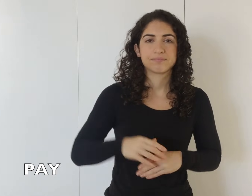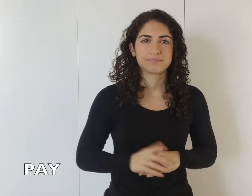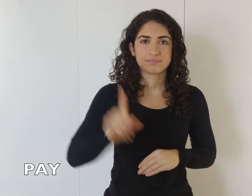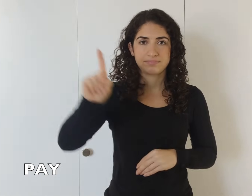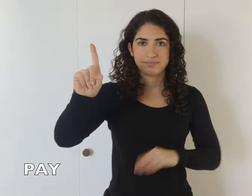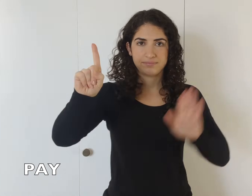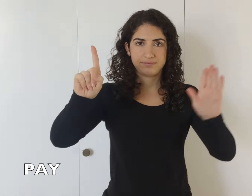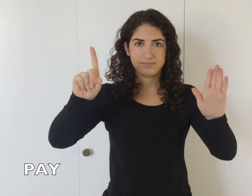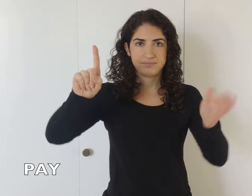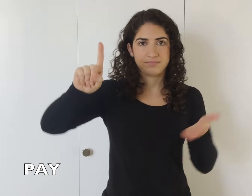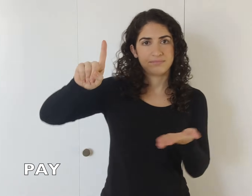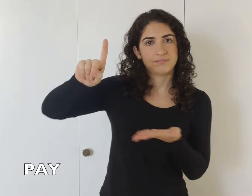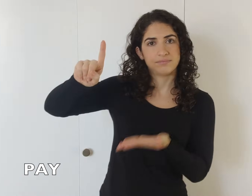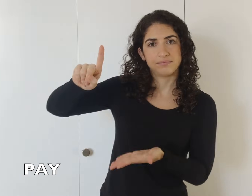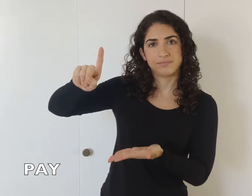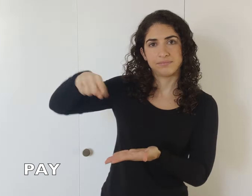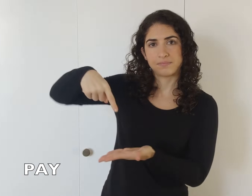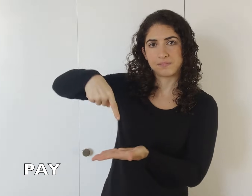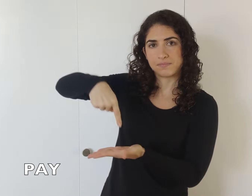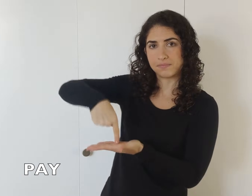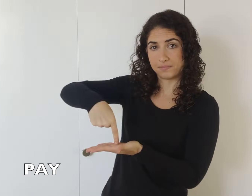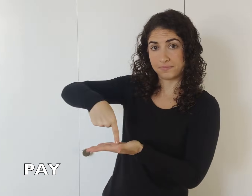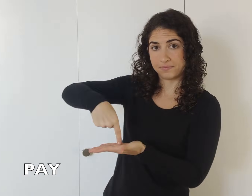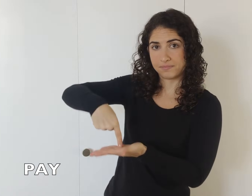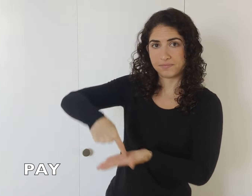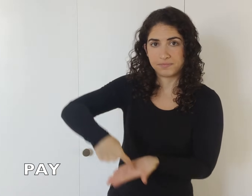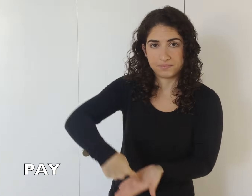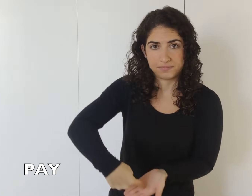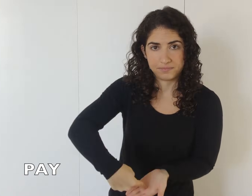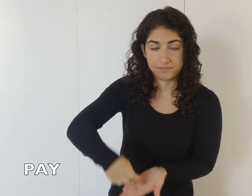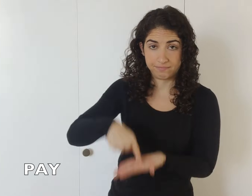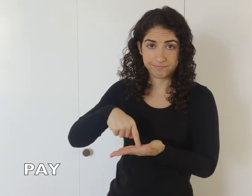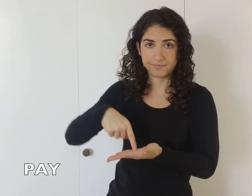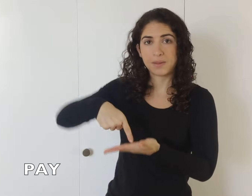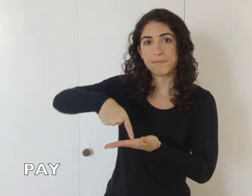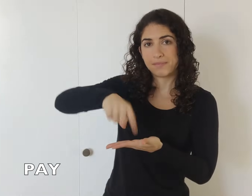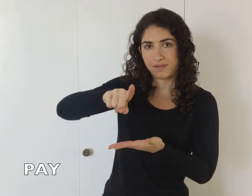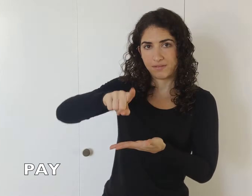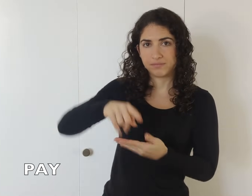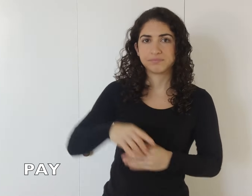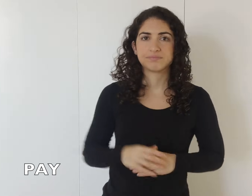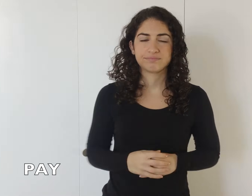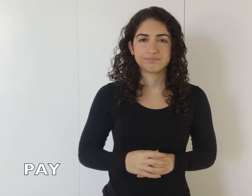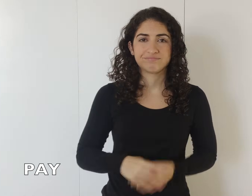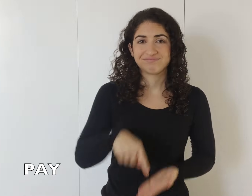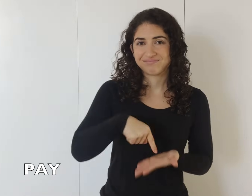The "1" handshape on the palm: PAY.